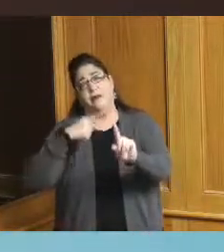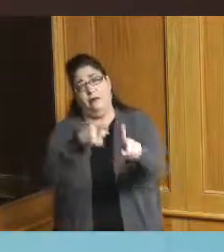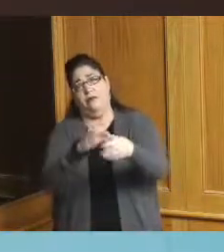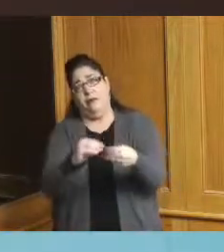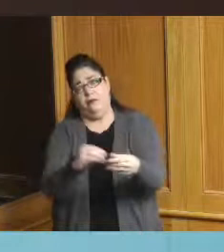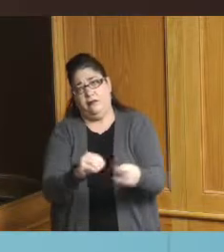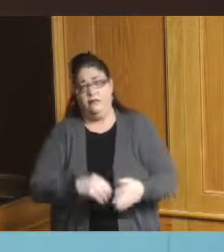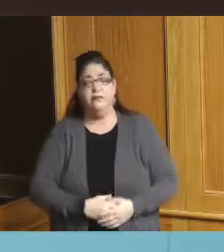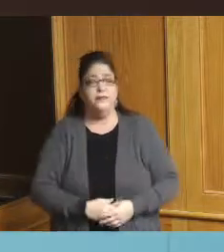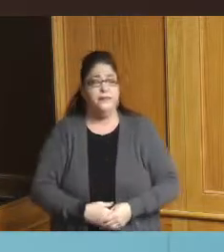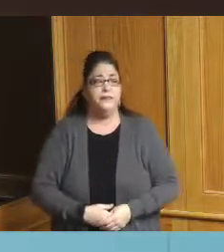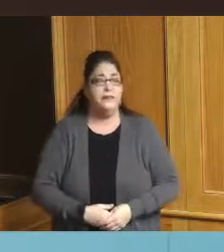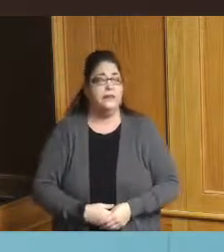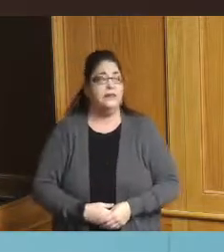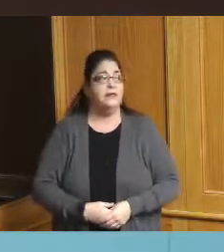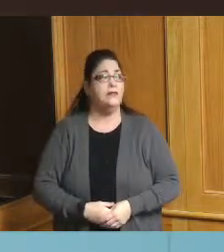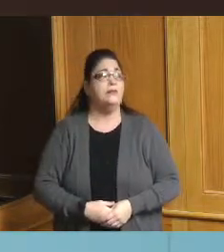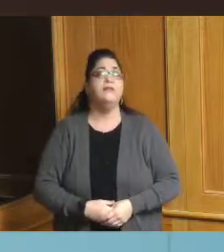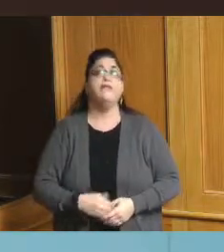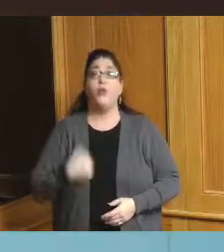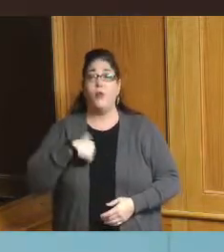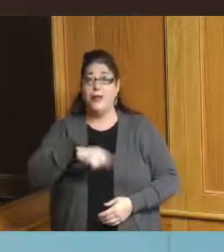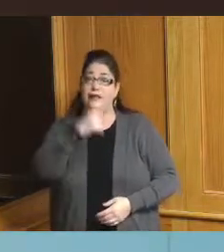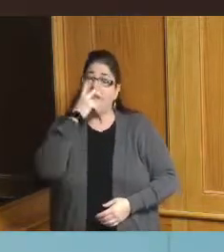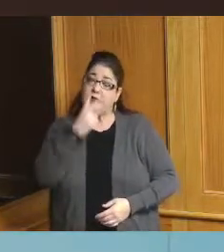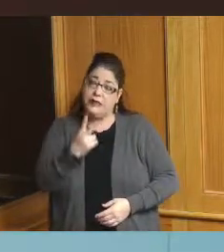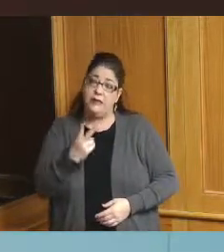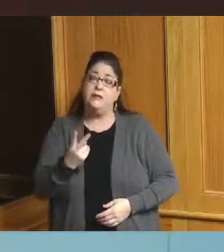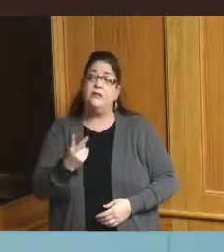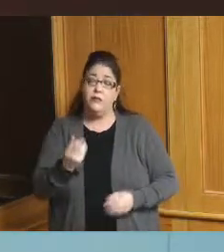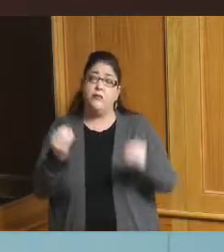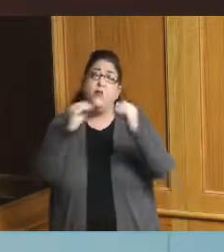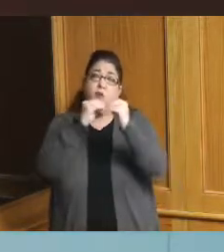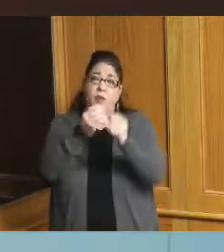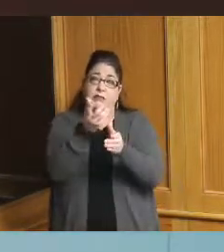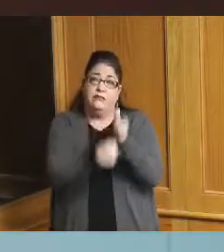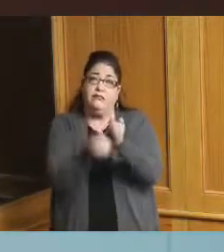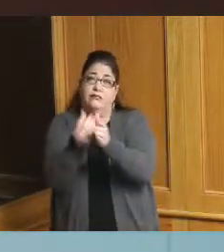unfortunately we do continue to see deaths with Covid-19 we see about on average three to four